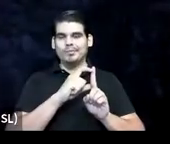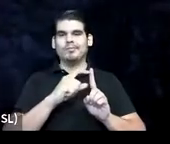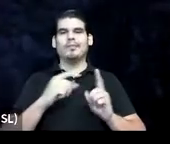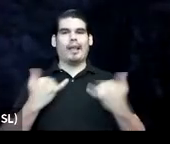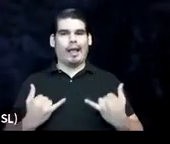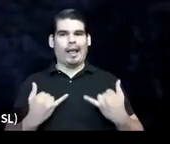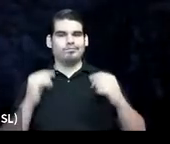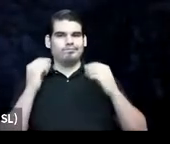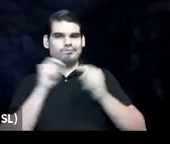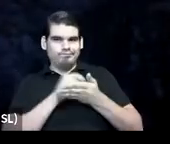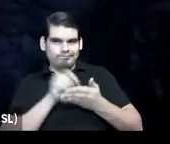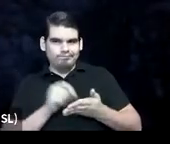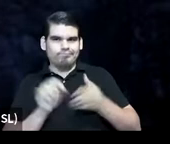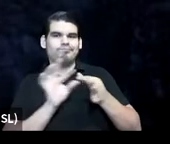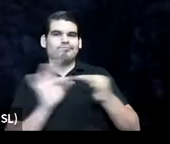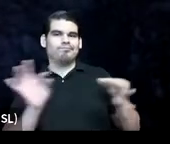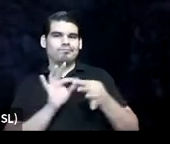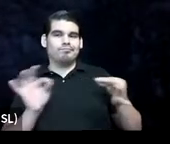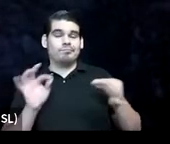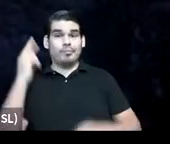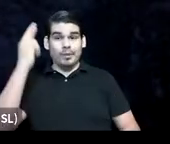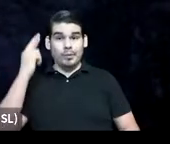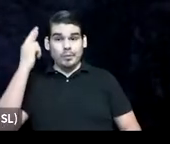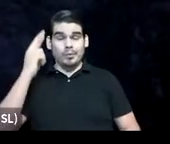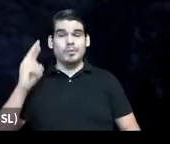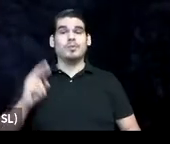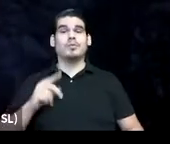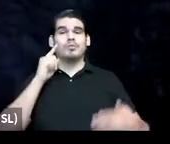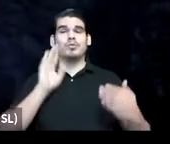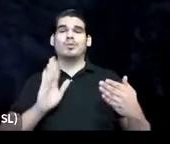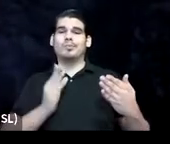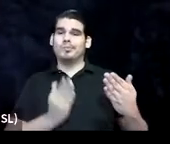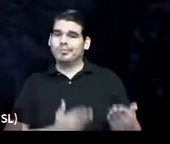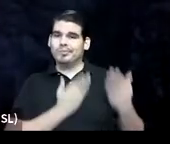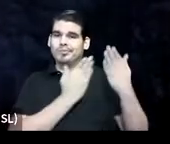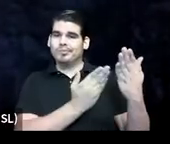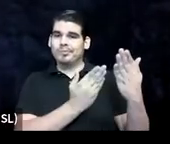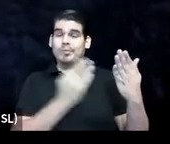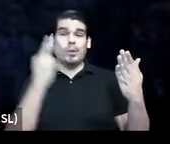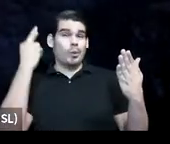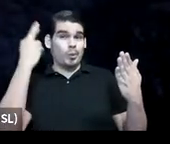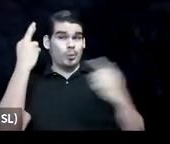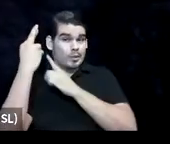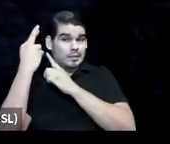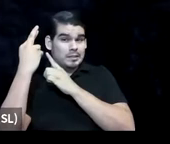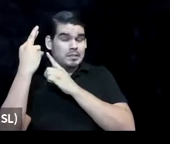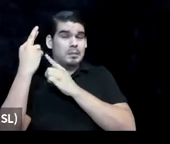a study you saw, an article you saw, a website that you found, or something that you found talking to other students or even past legislation or past resolutions,